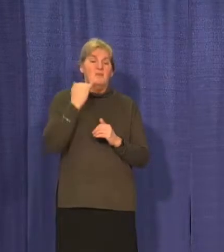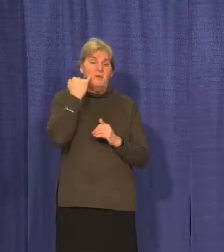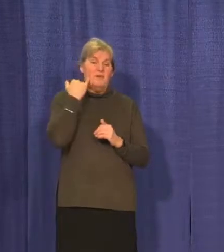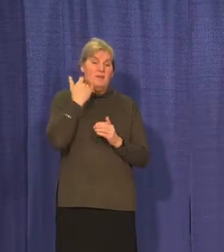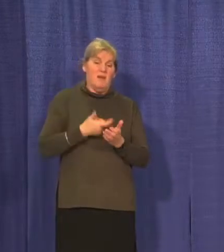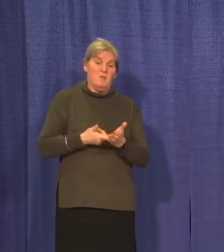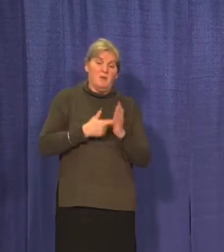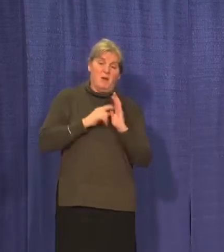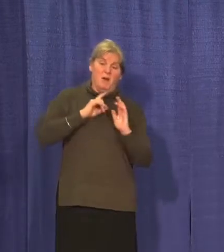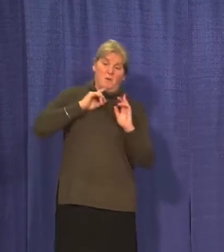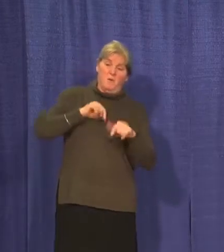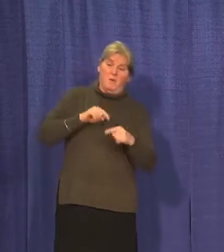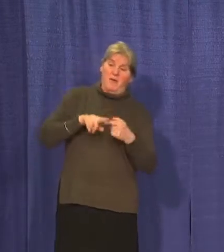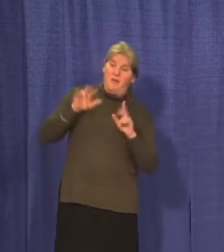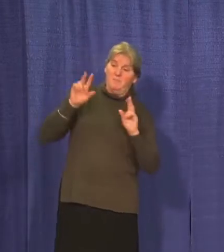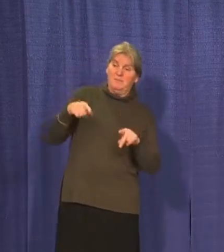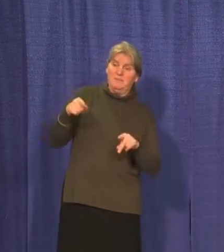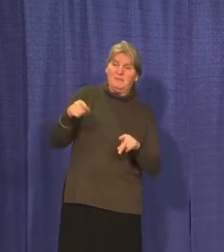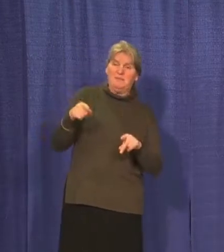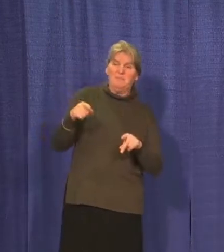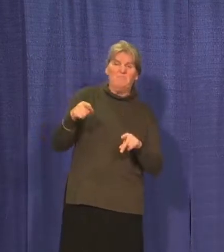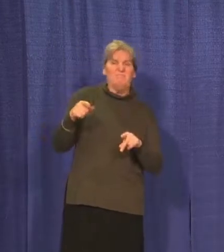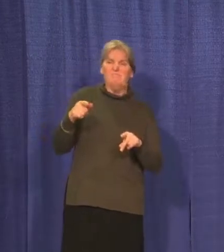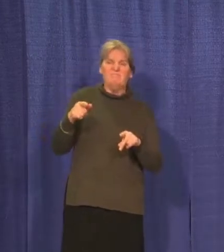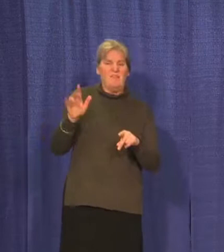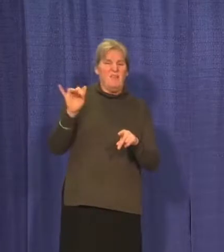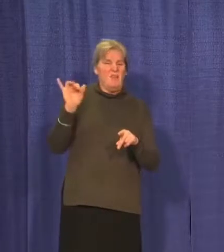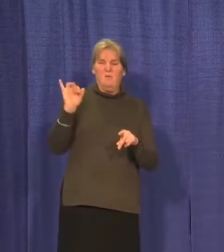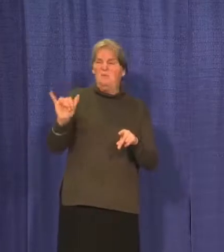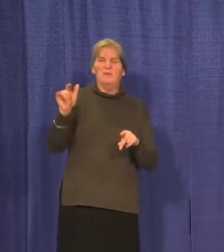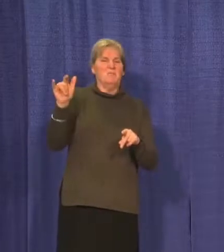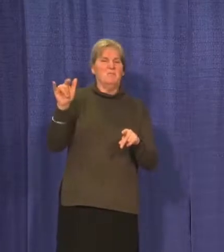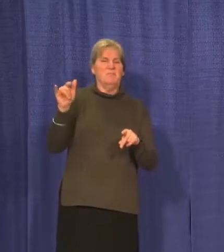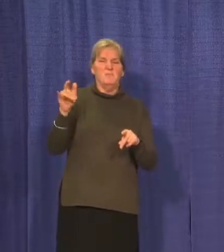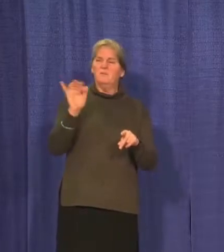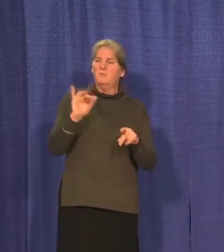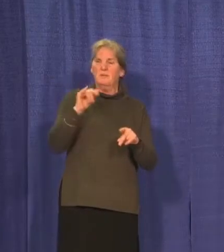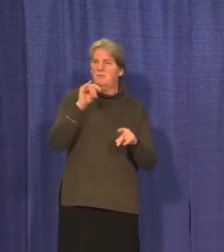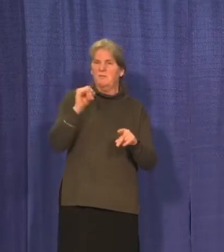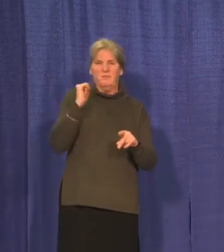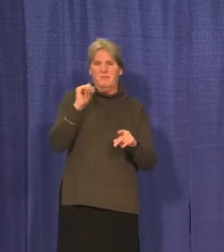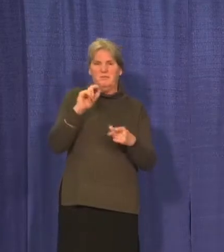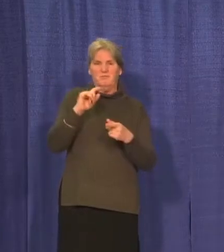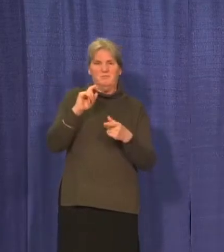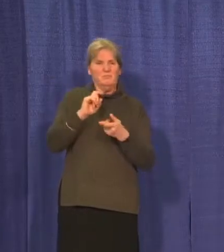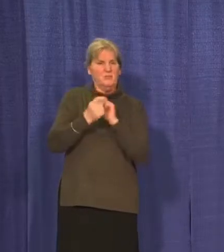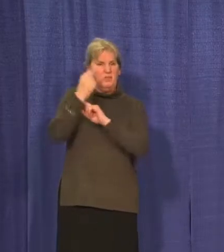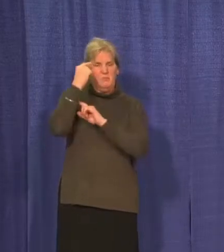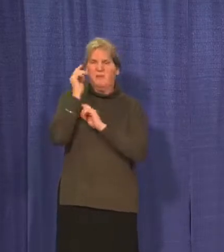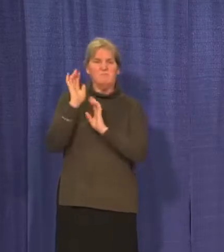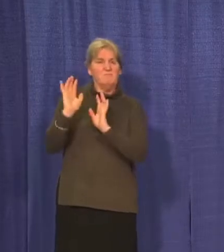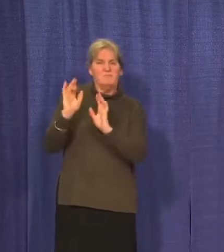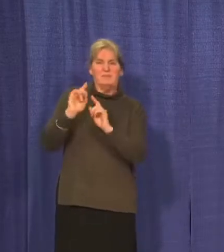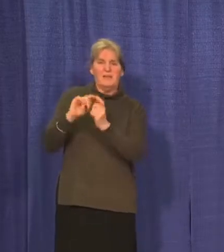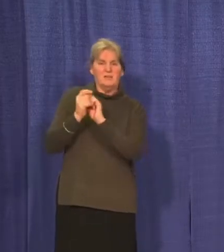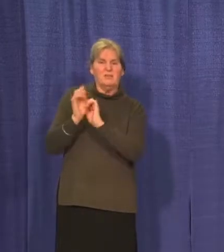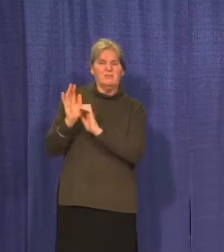who will not get the vaccine and making it mandatory would not significantly change that number. There is always going to be a